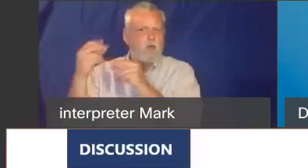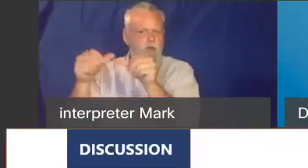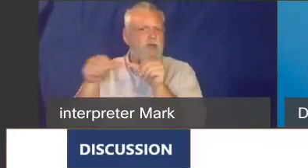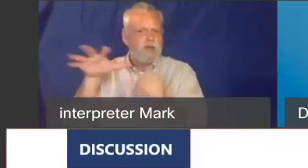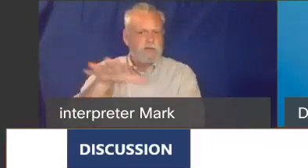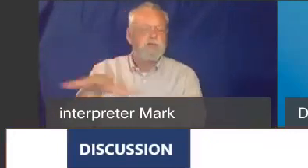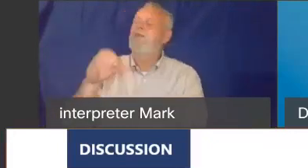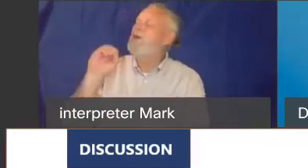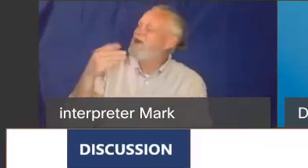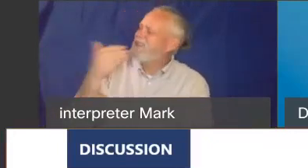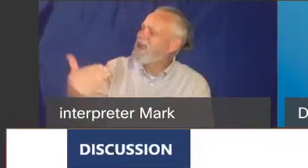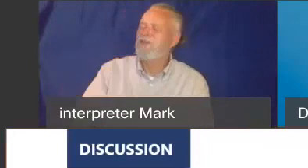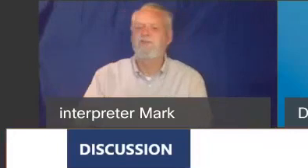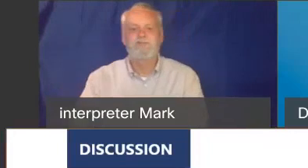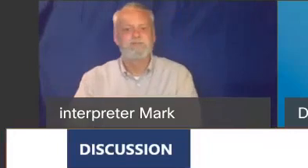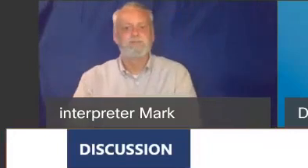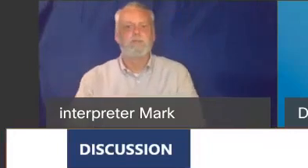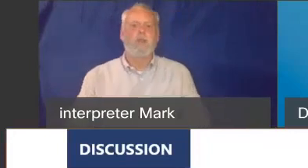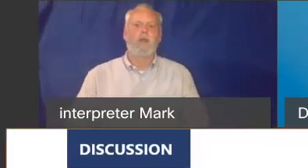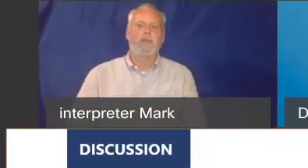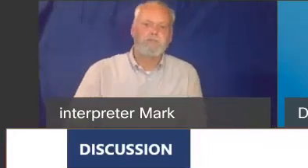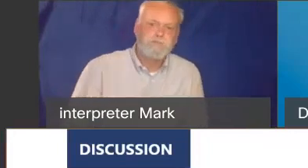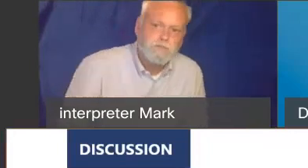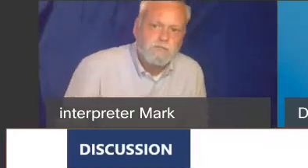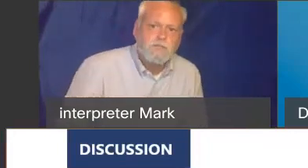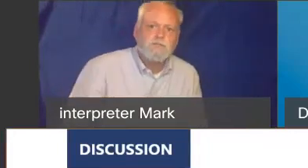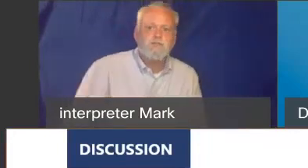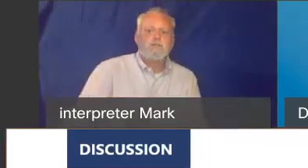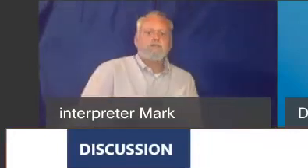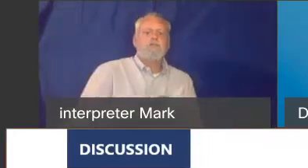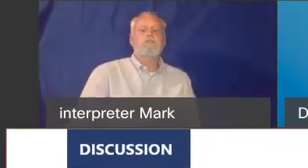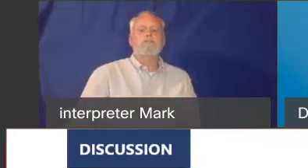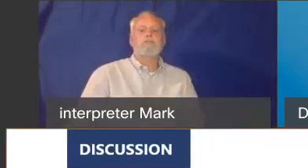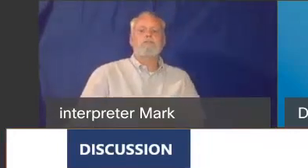Molly, can you please on mute Michael?